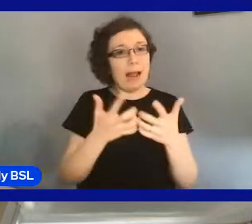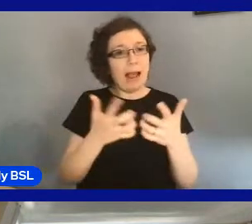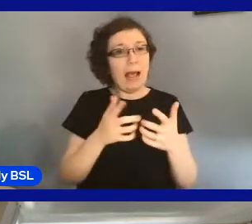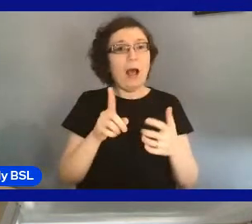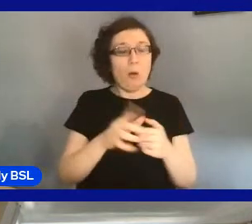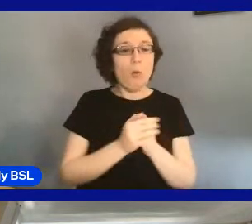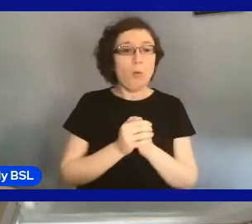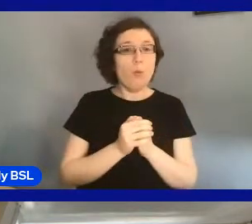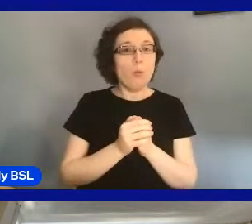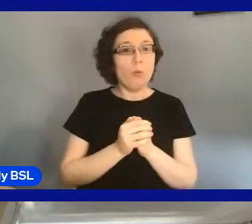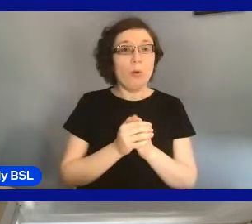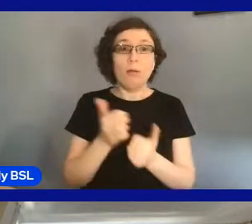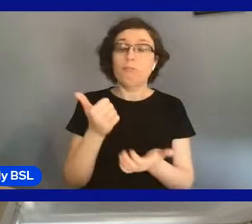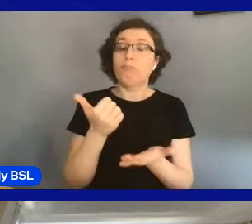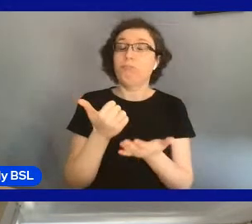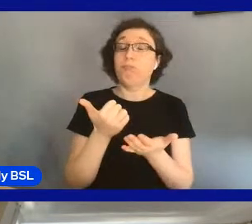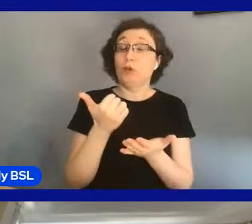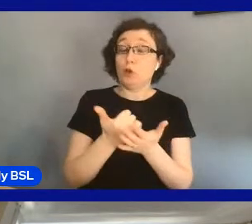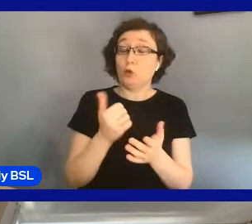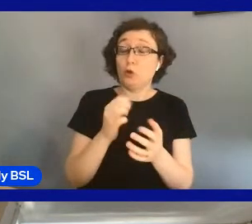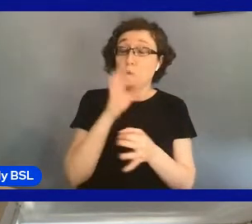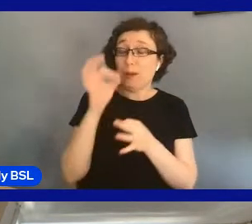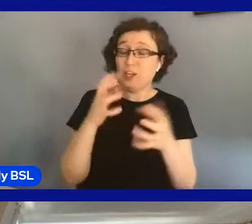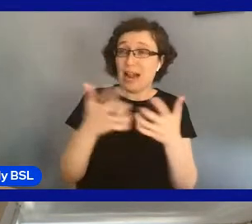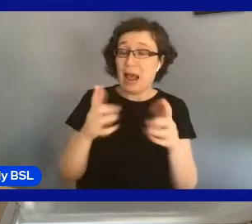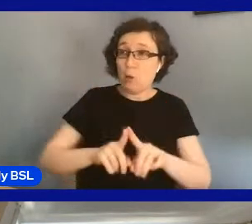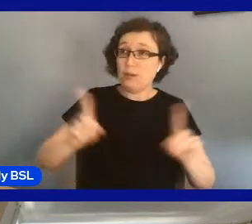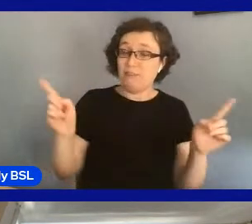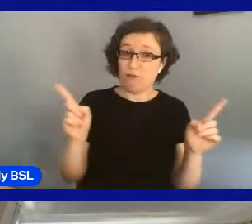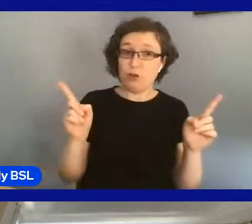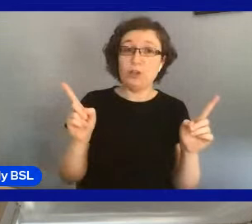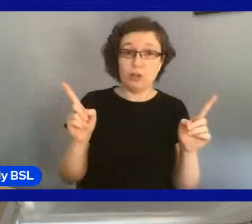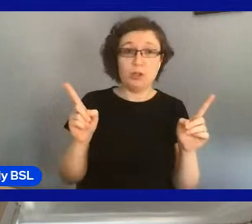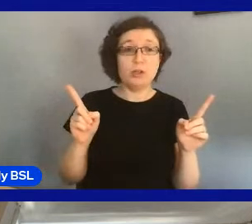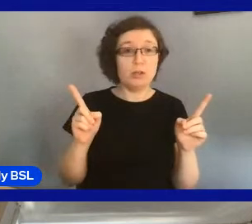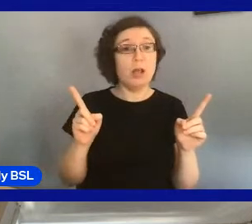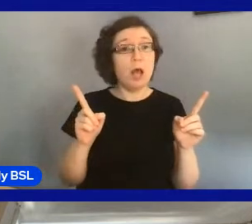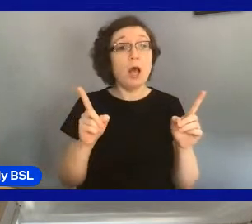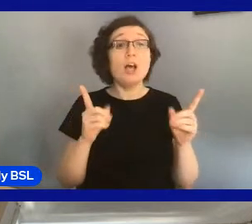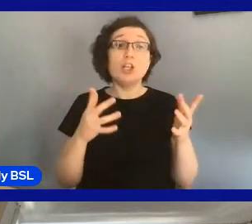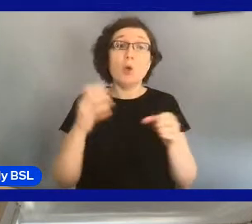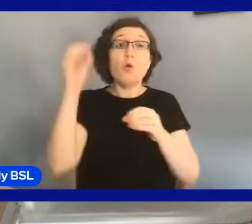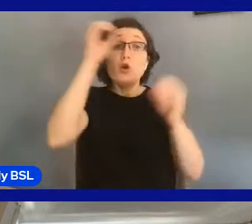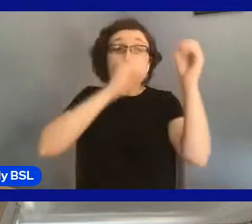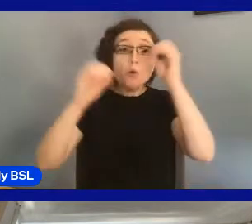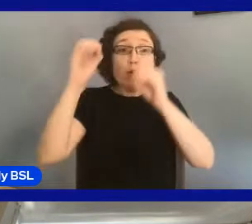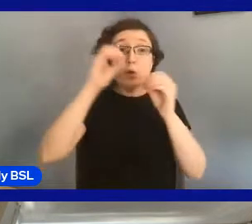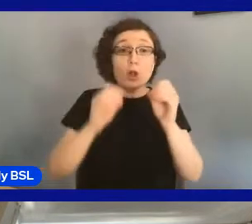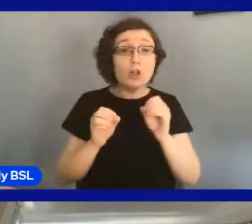Google are mapping the whole world, the things you see on those map platforms,